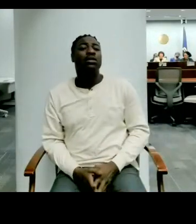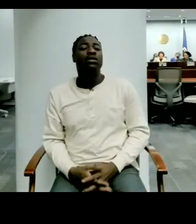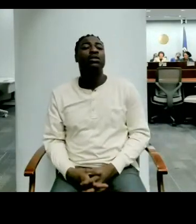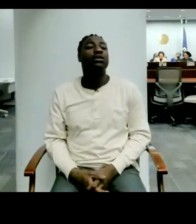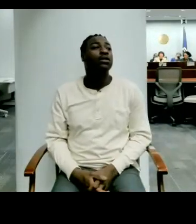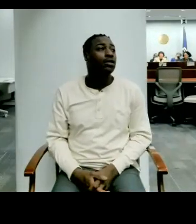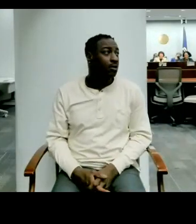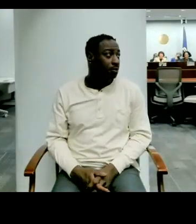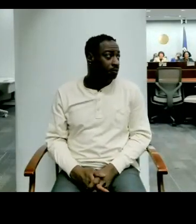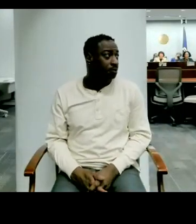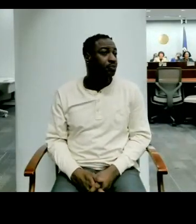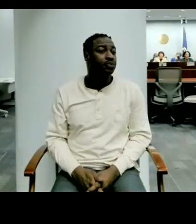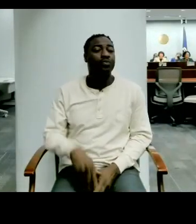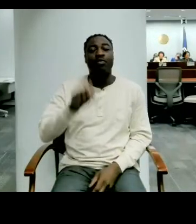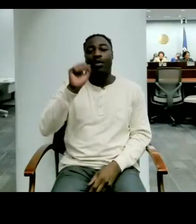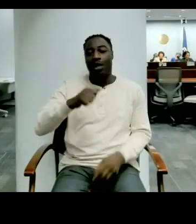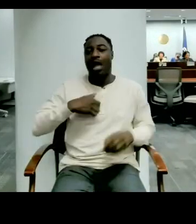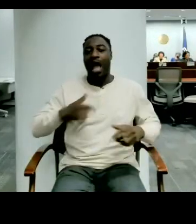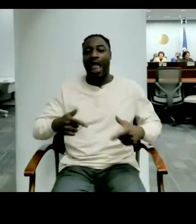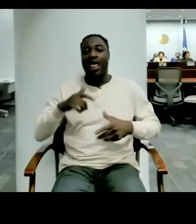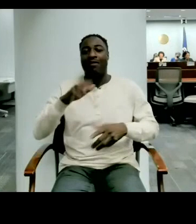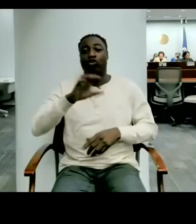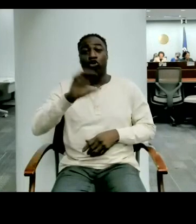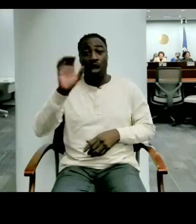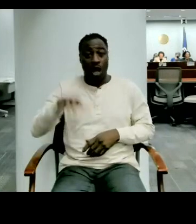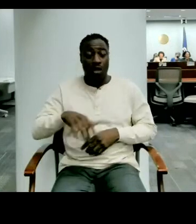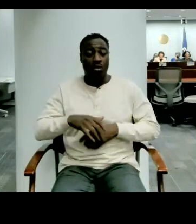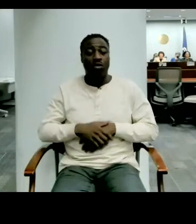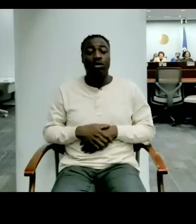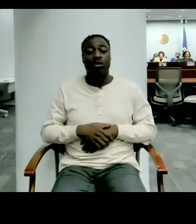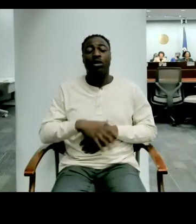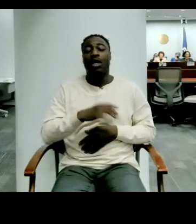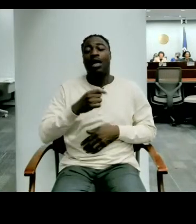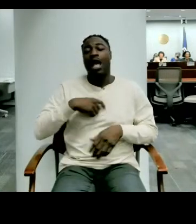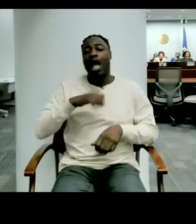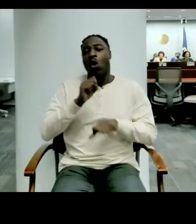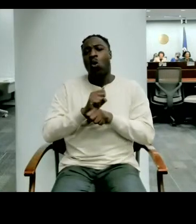Yeah, I live in Chicago, um and had been working in Illinois for a long